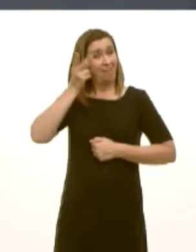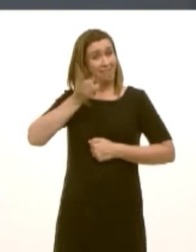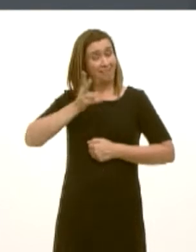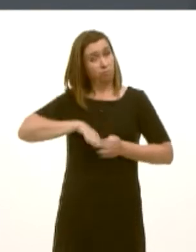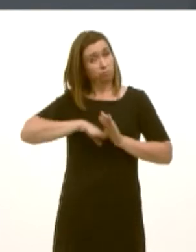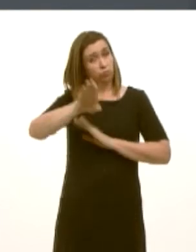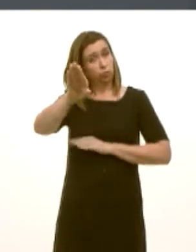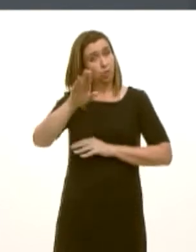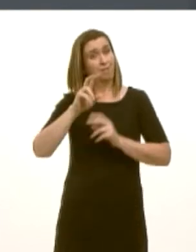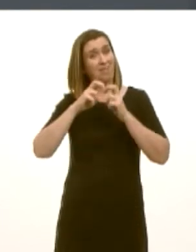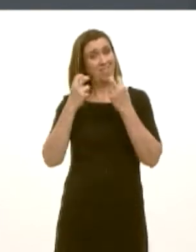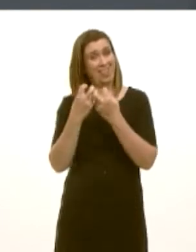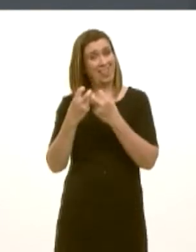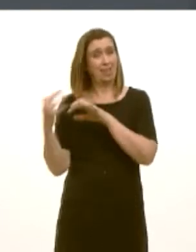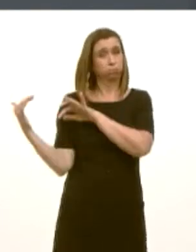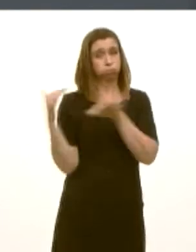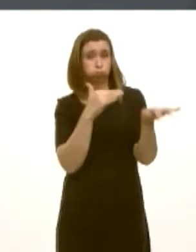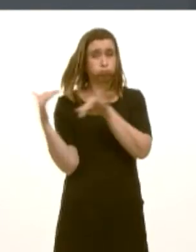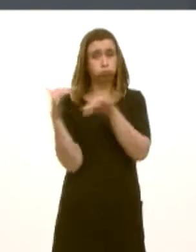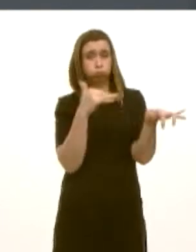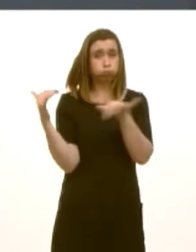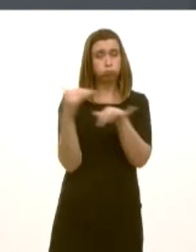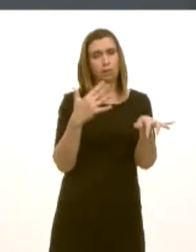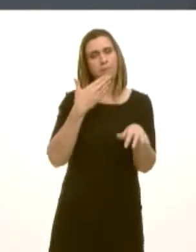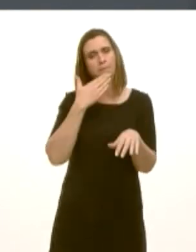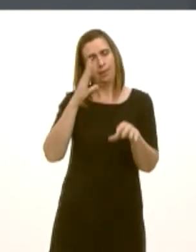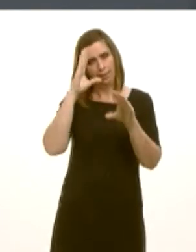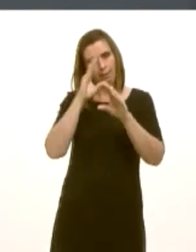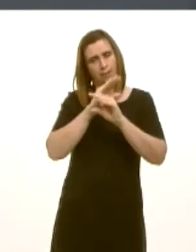next year, there needs to be much better and earlier communication between the organisers